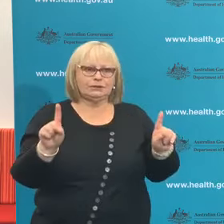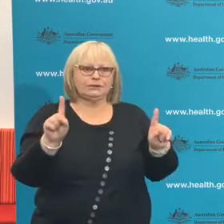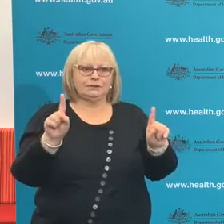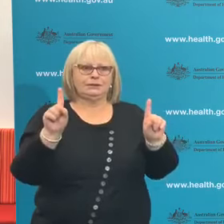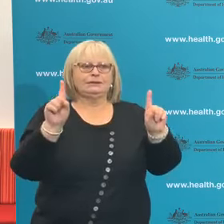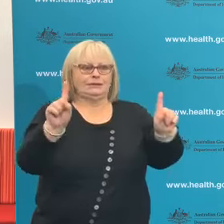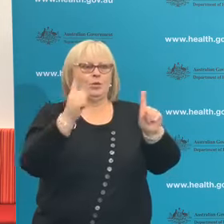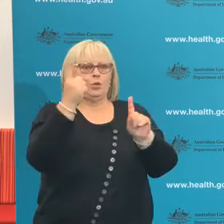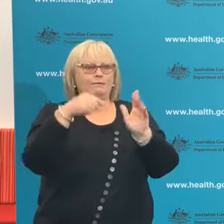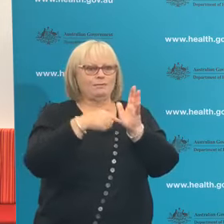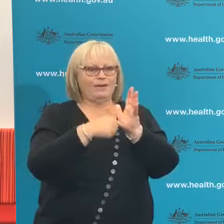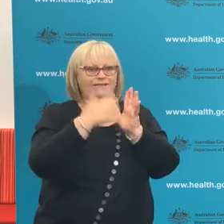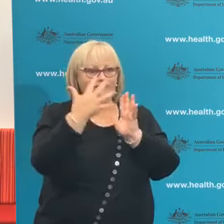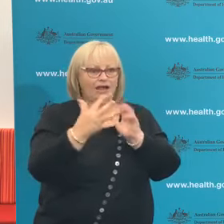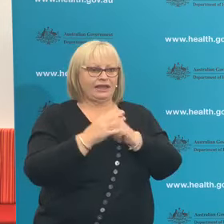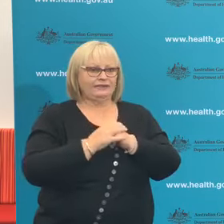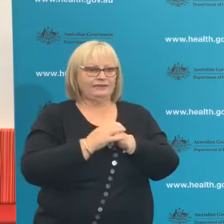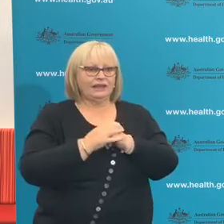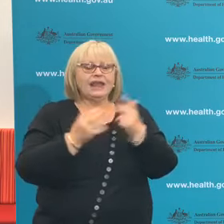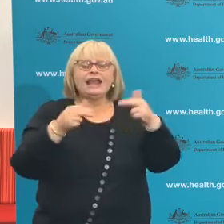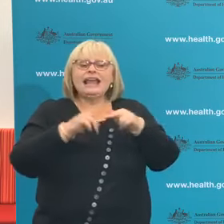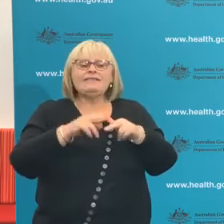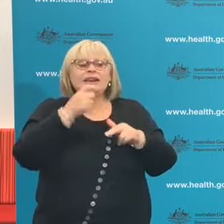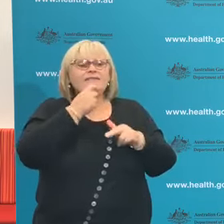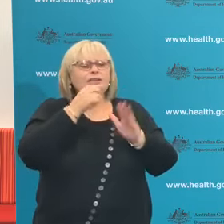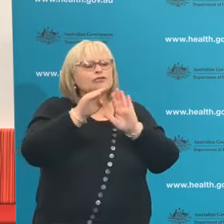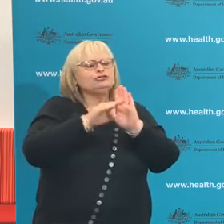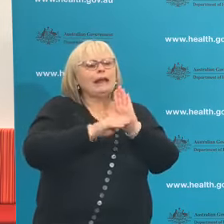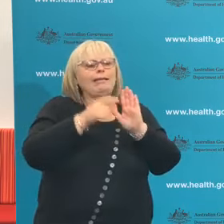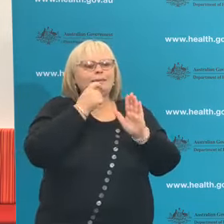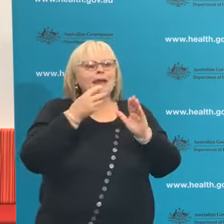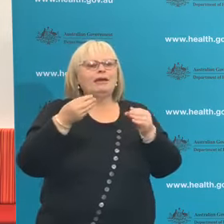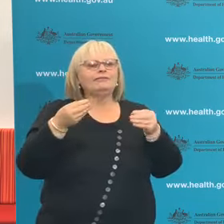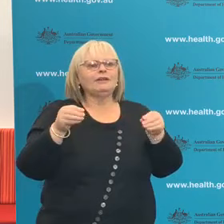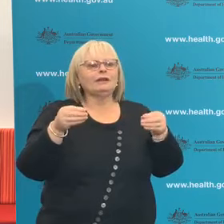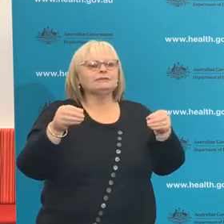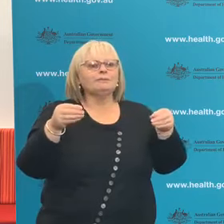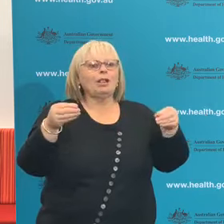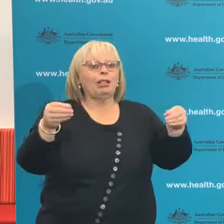release restrictions in the future, people need to change the way